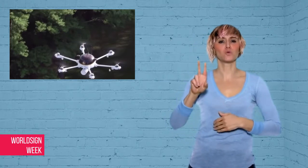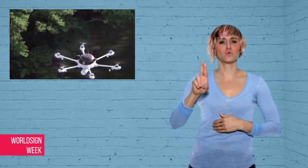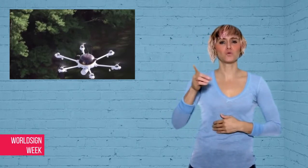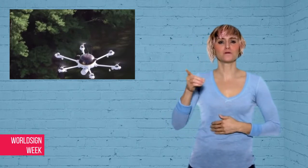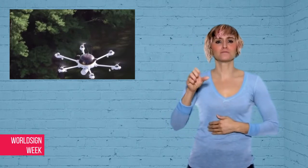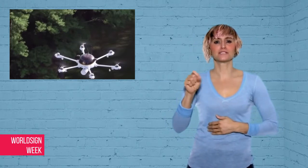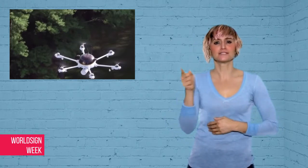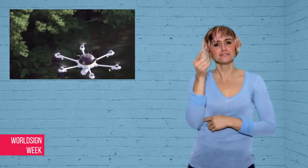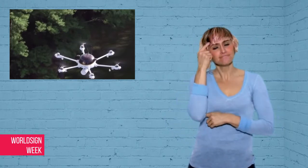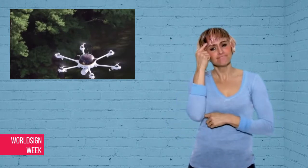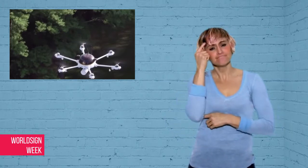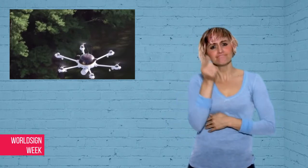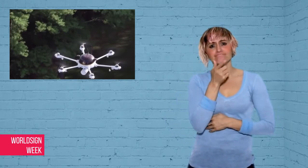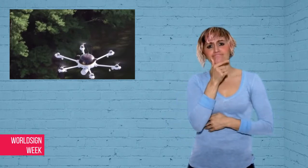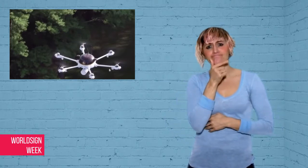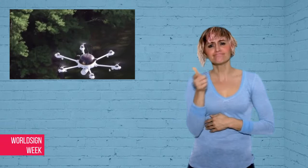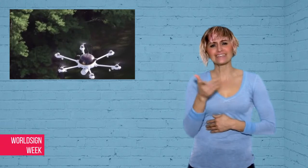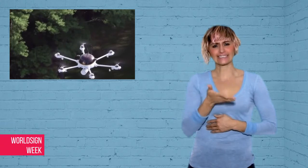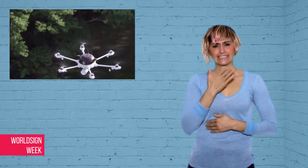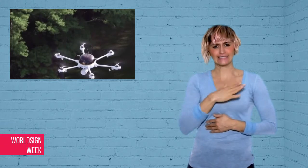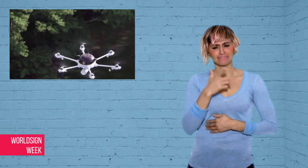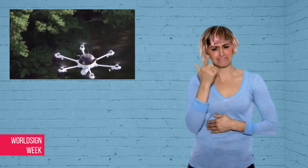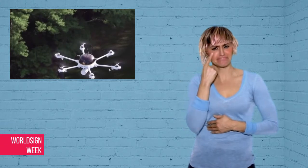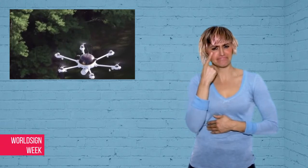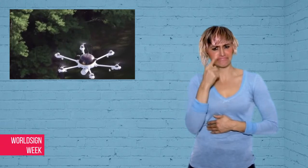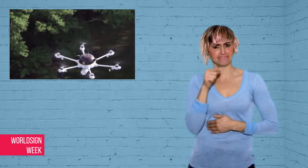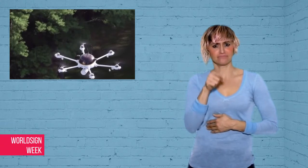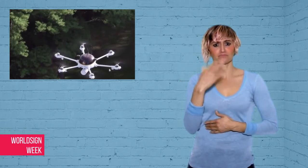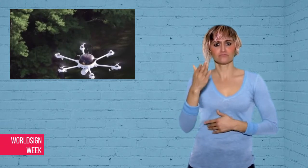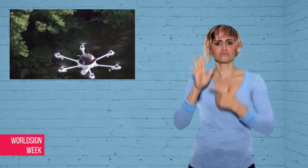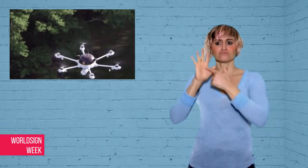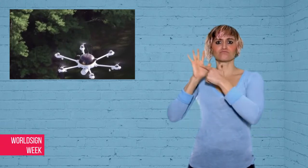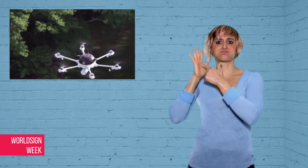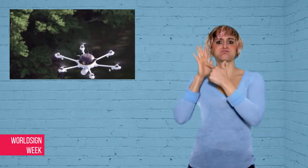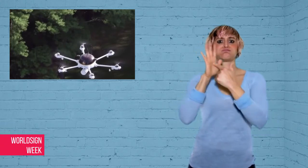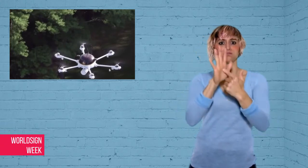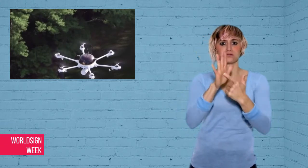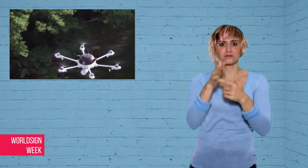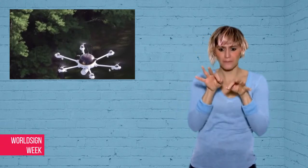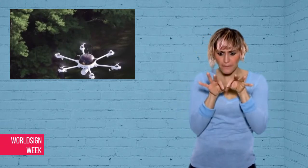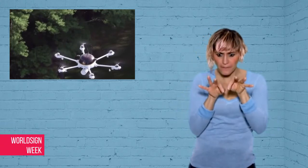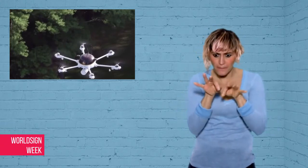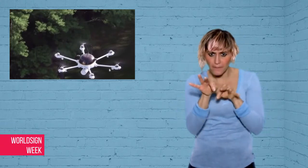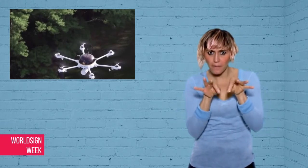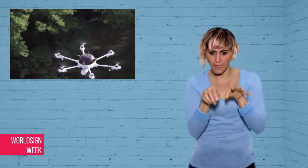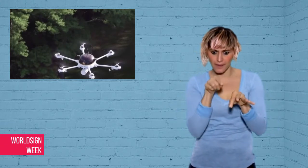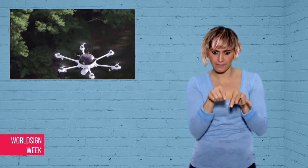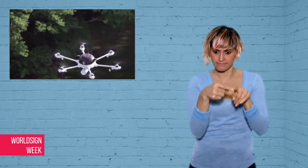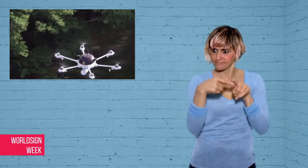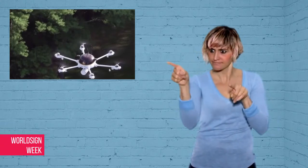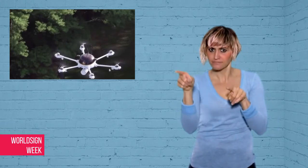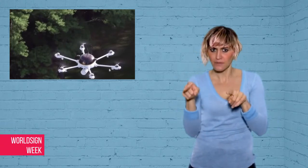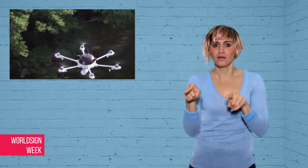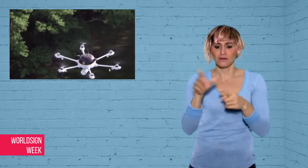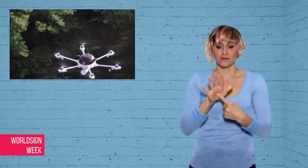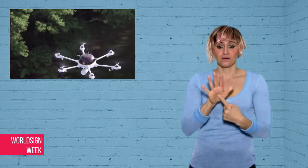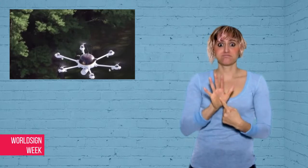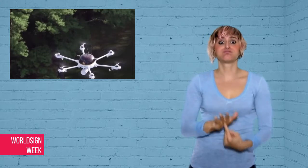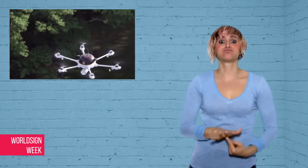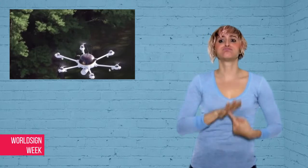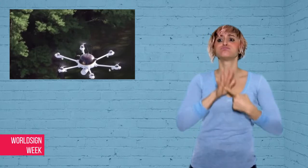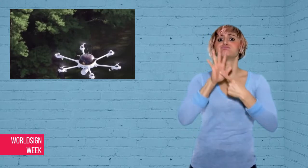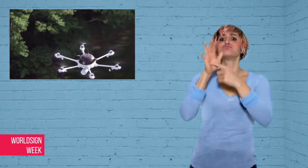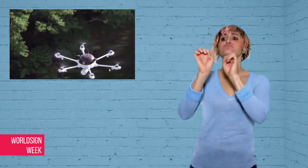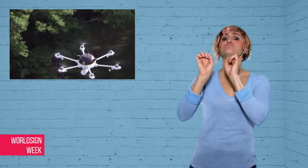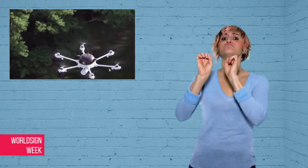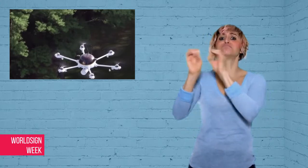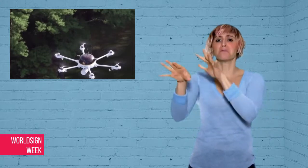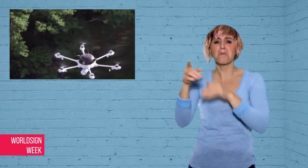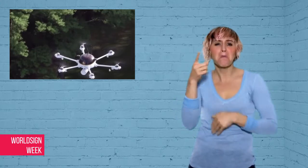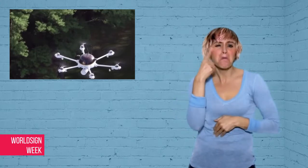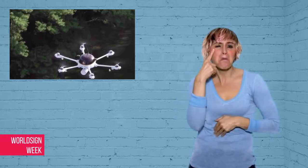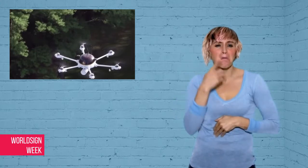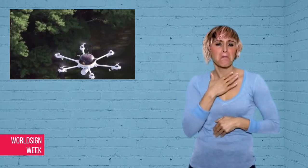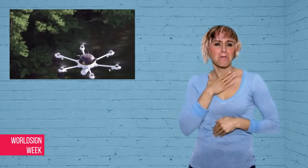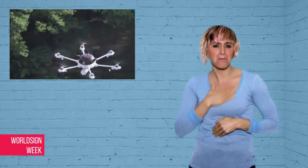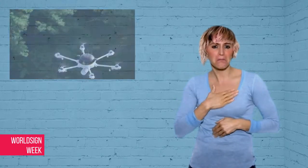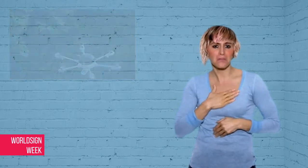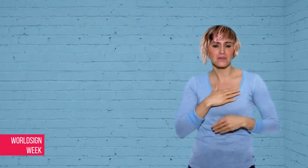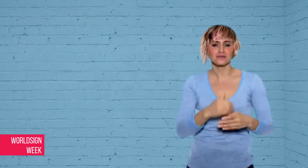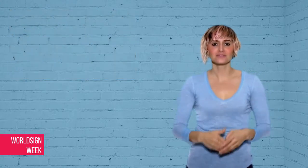So, UPS recently rolled out customized delivery drones.